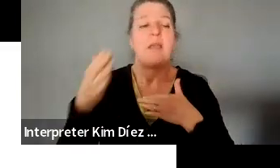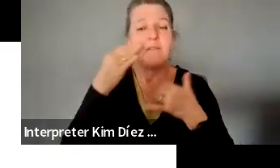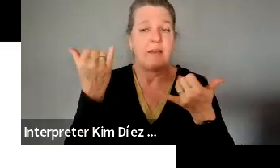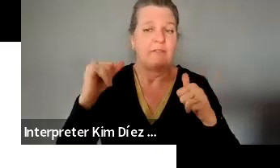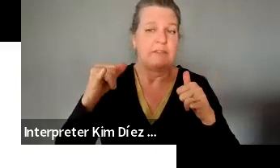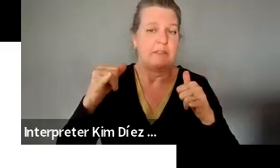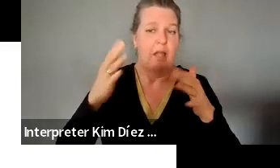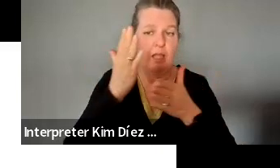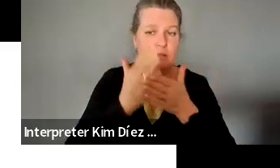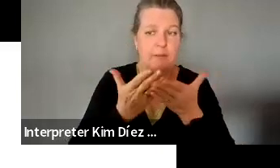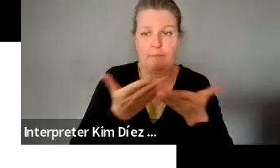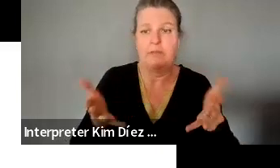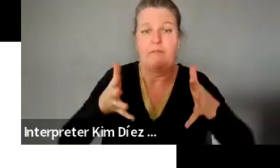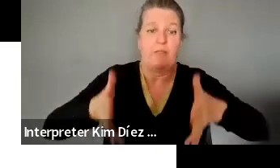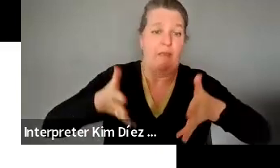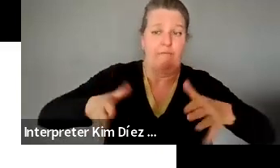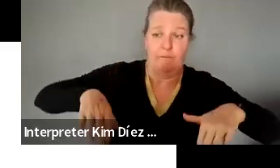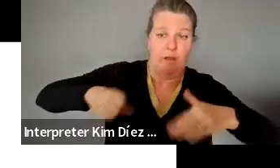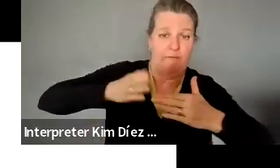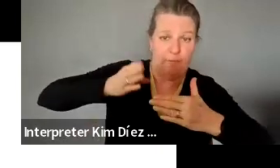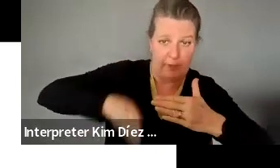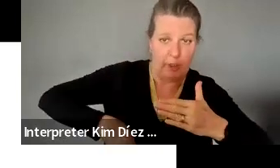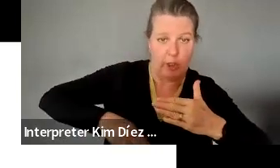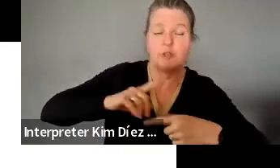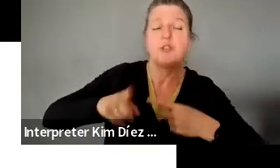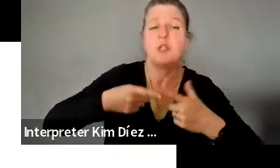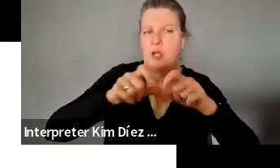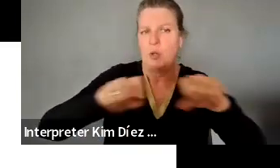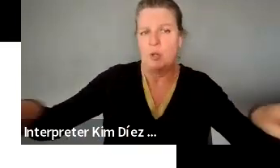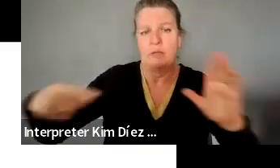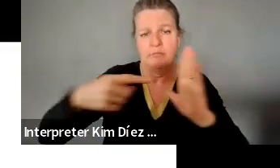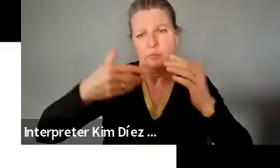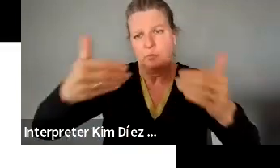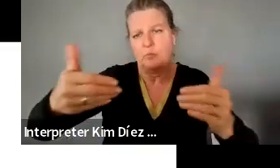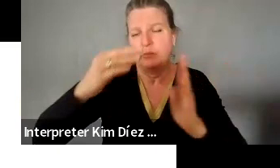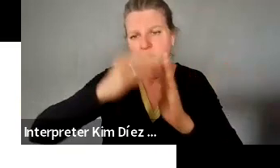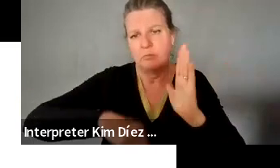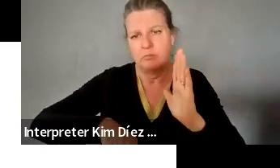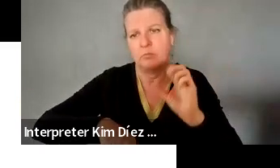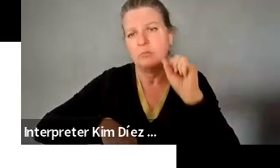that you haven't done when I send out the invoice, please, please send it on to bill.com.